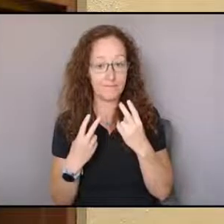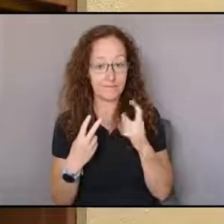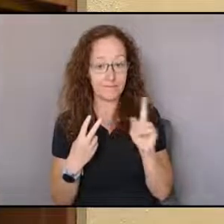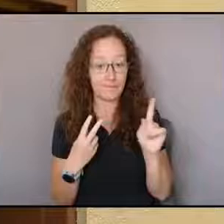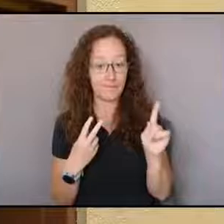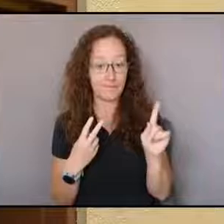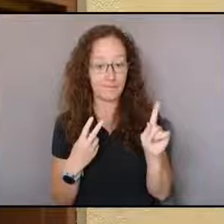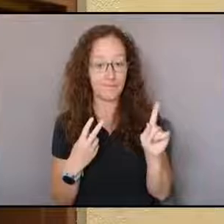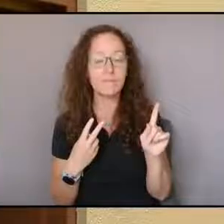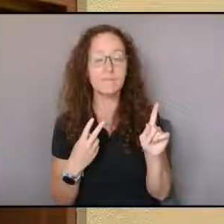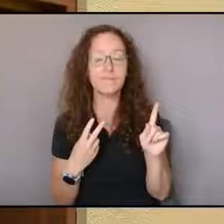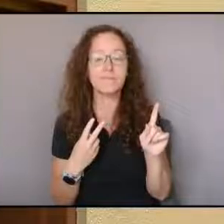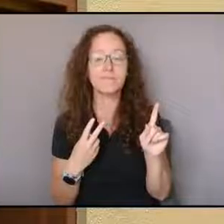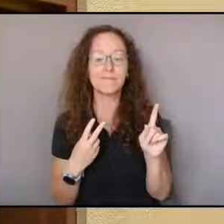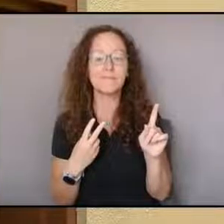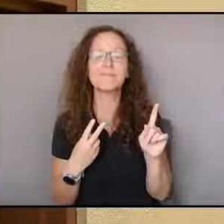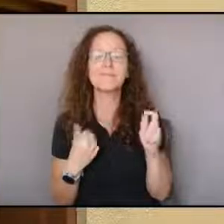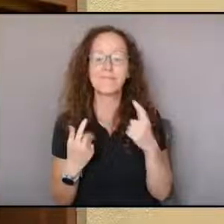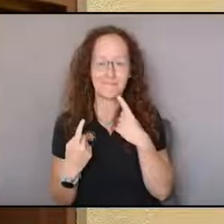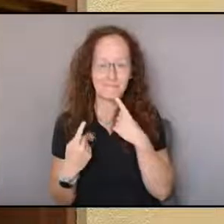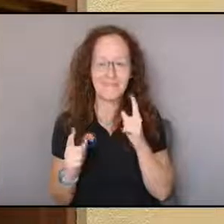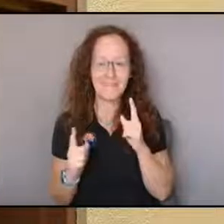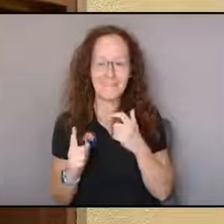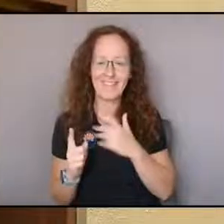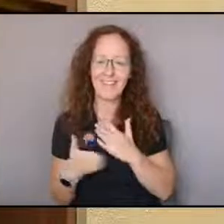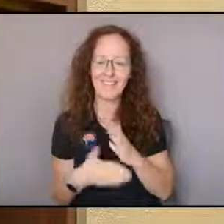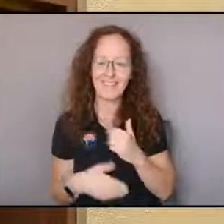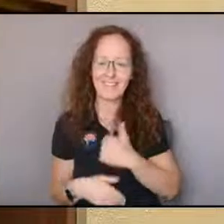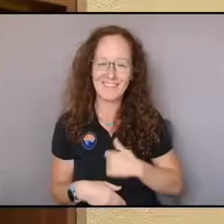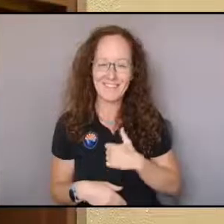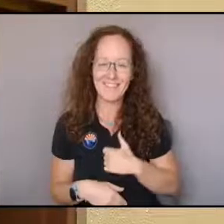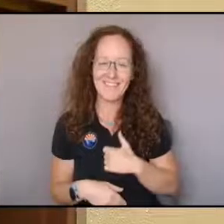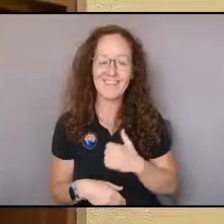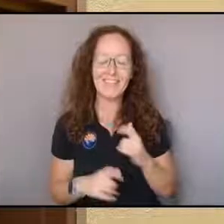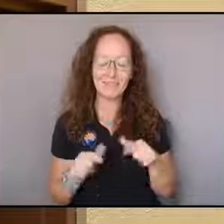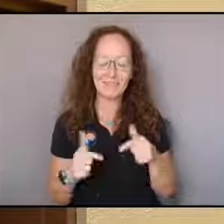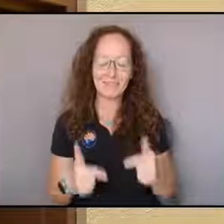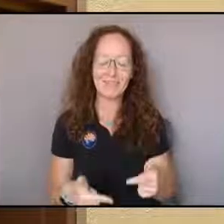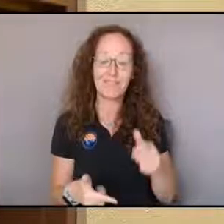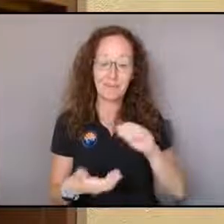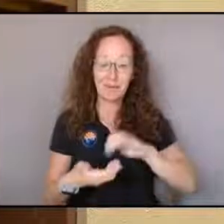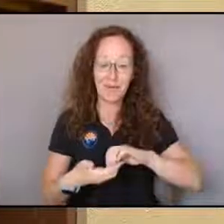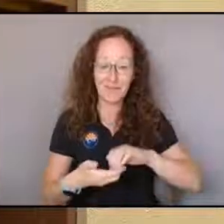PARTNERS -- OH. HAVE WE GOTTEN BACK YET? SORRY ABOUT THAT.